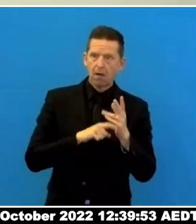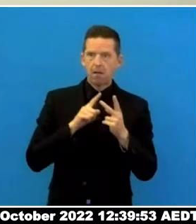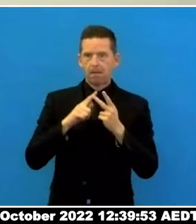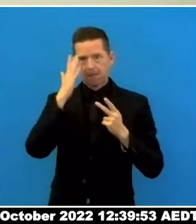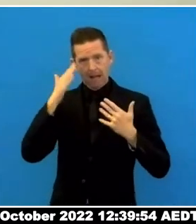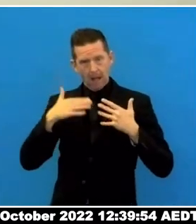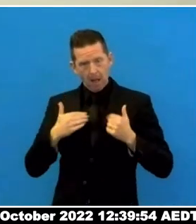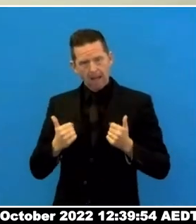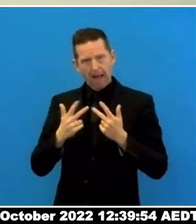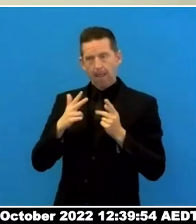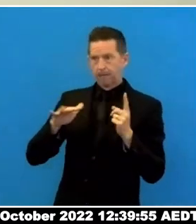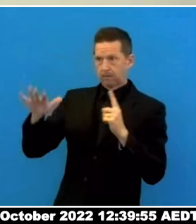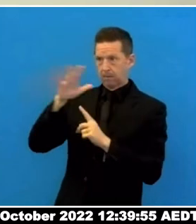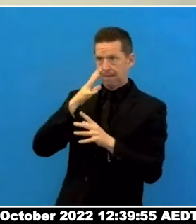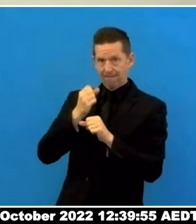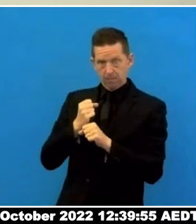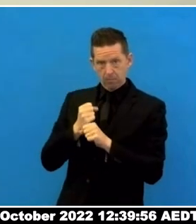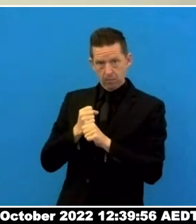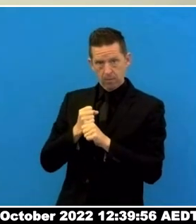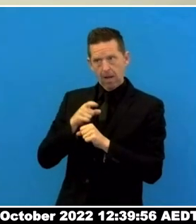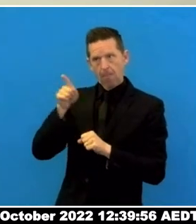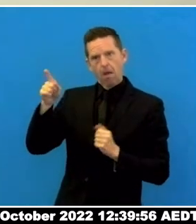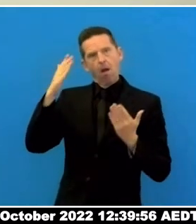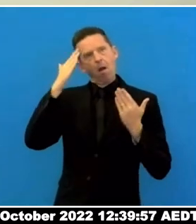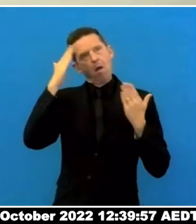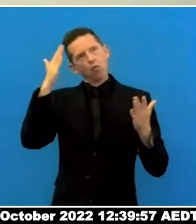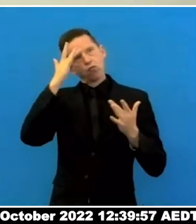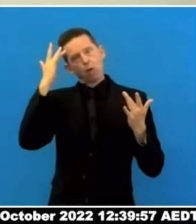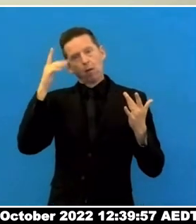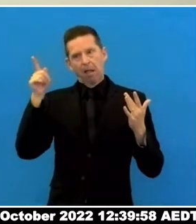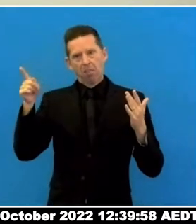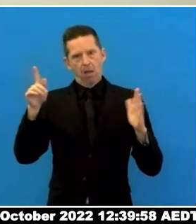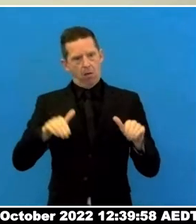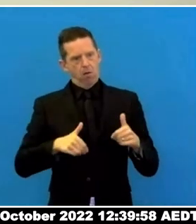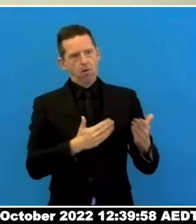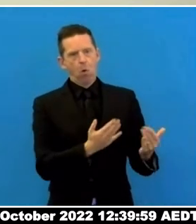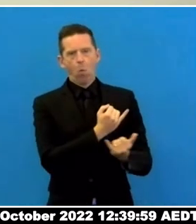others in government have been part of the torture and trauma experience.